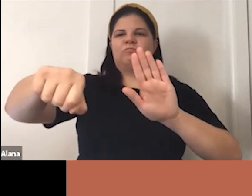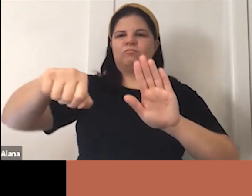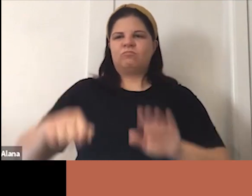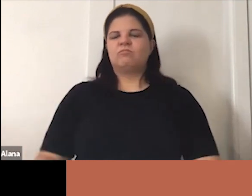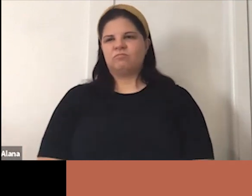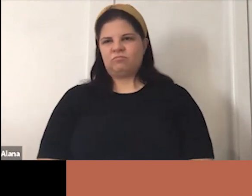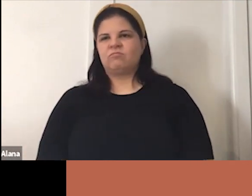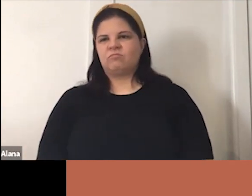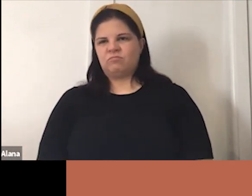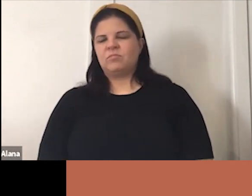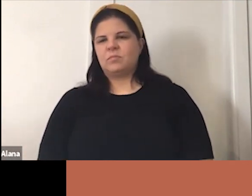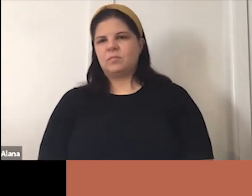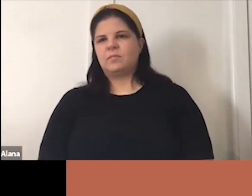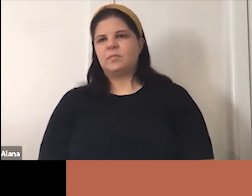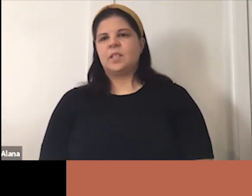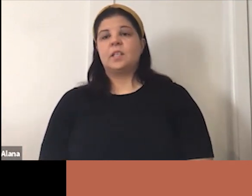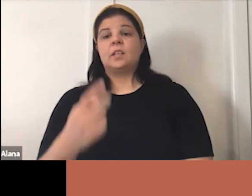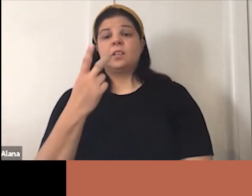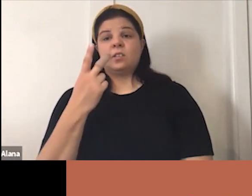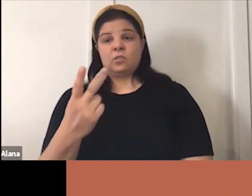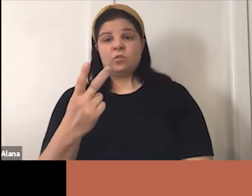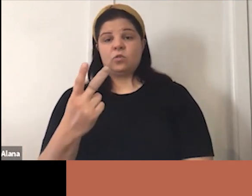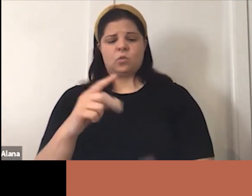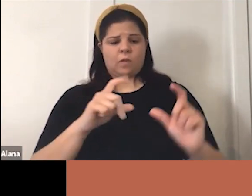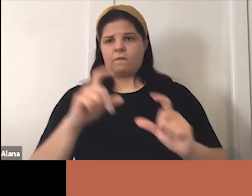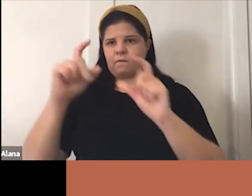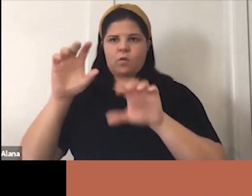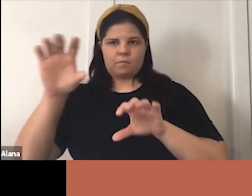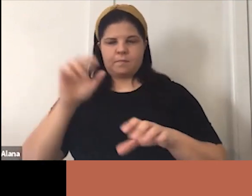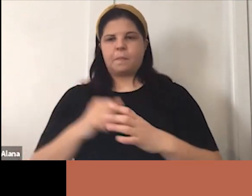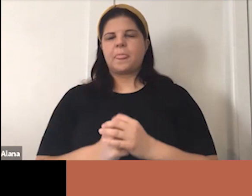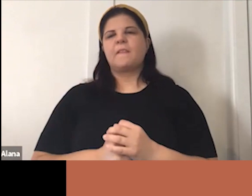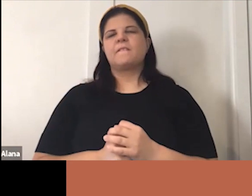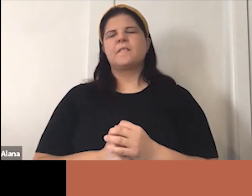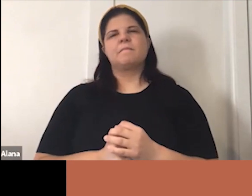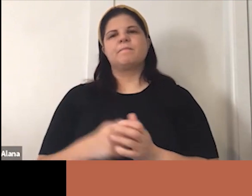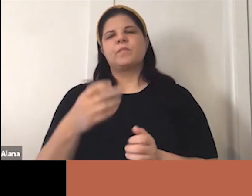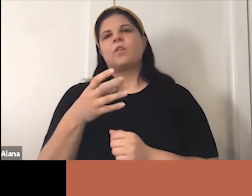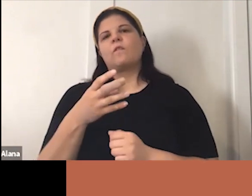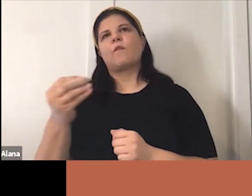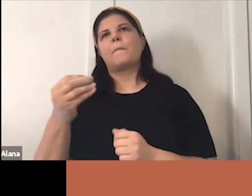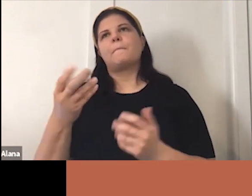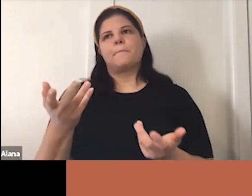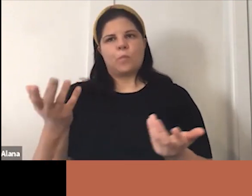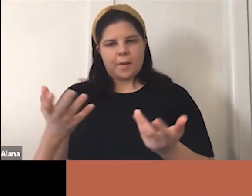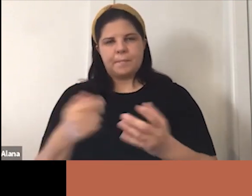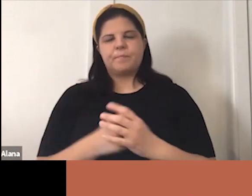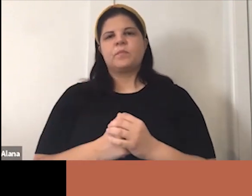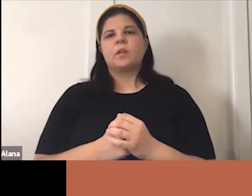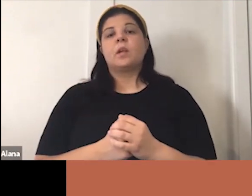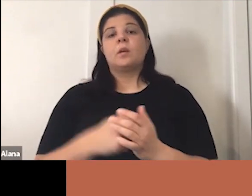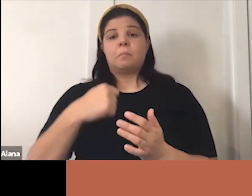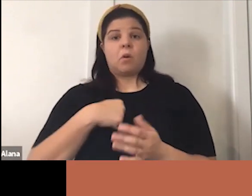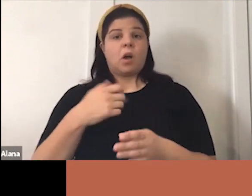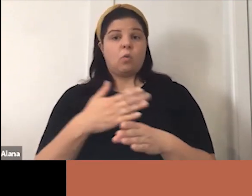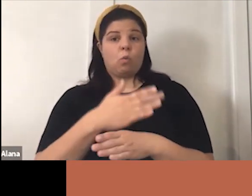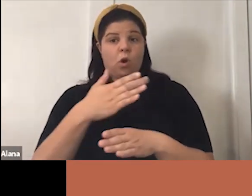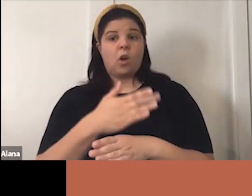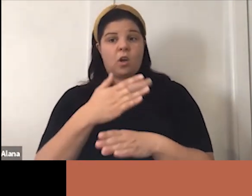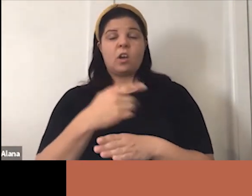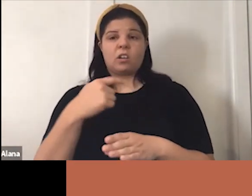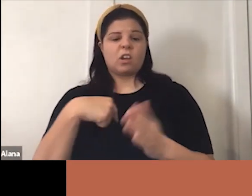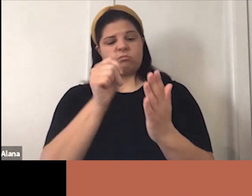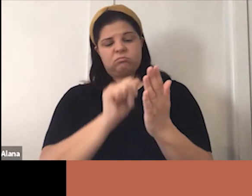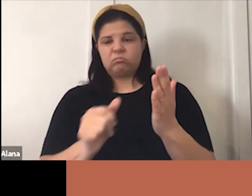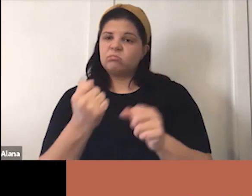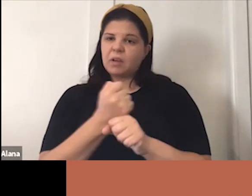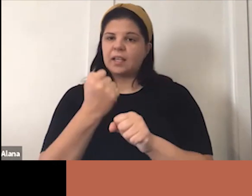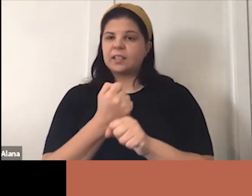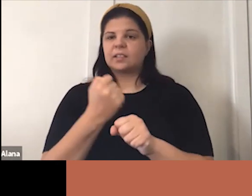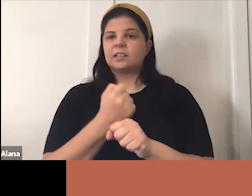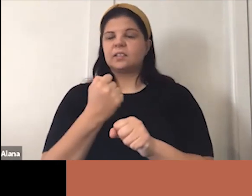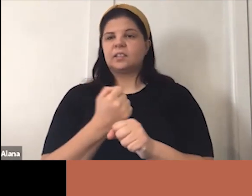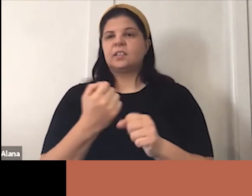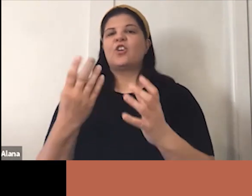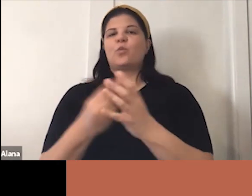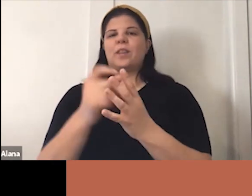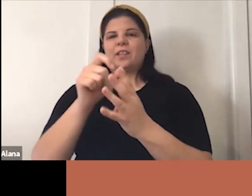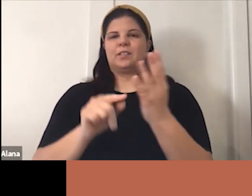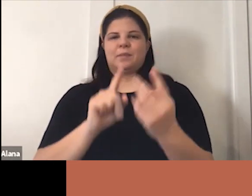These two images come from the work that I actually made with the disability mentorship